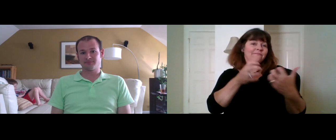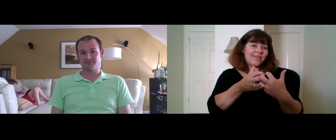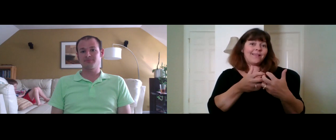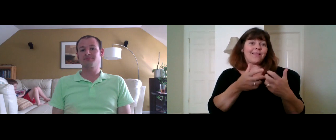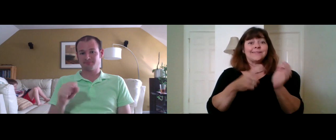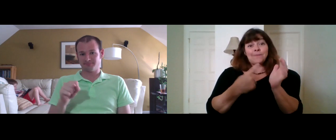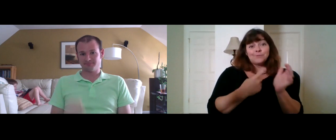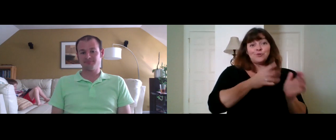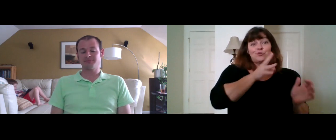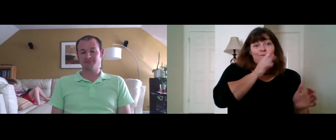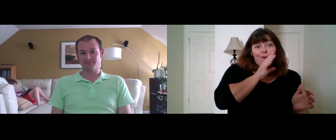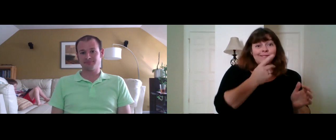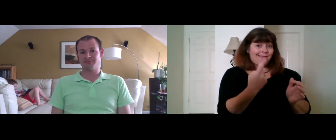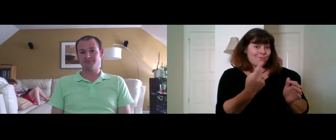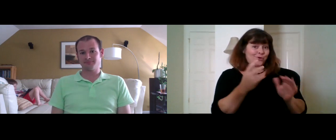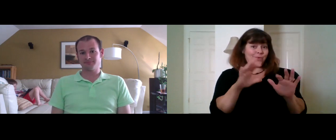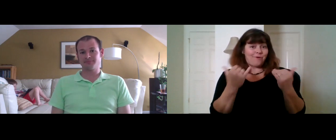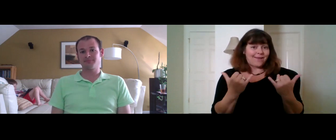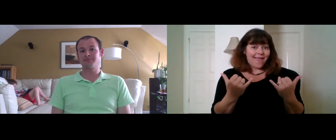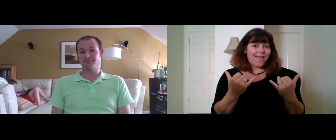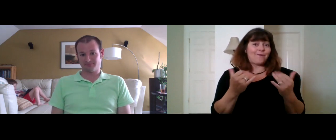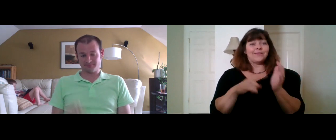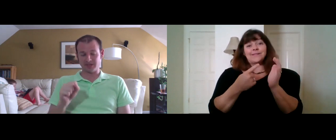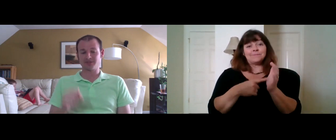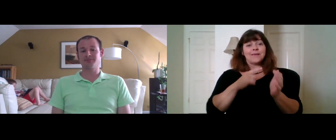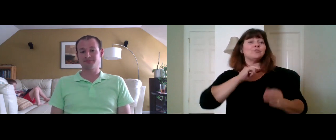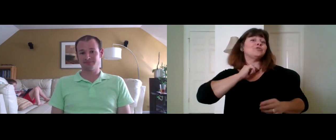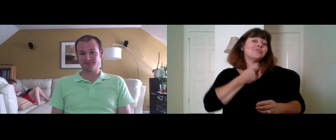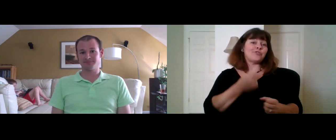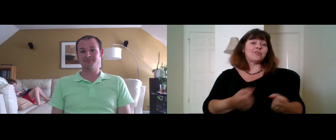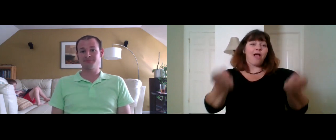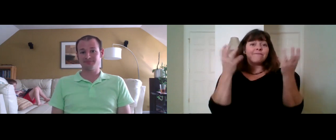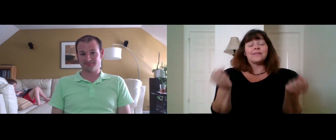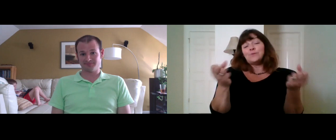you just kind of adapt and fit, sometimes you speak and sign like we are doing now or you turn off your voice and sign